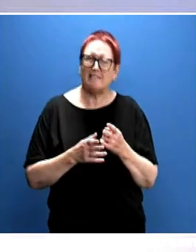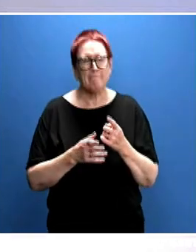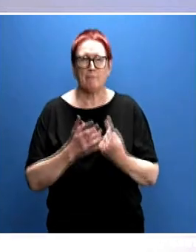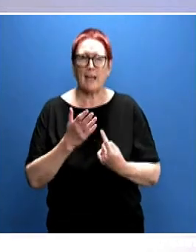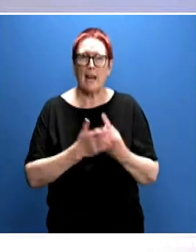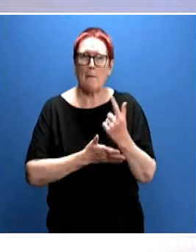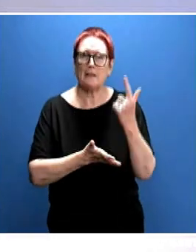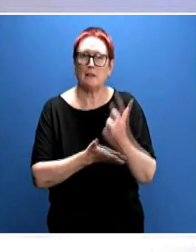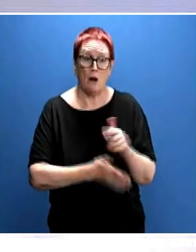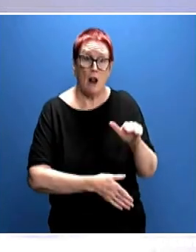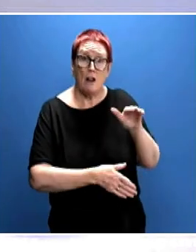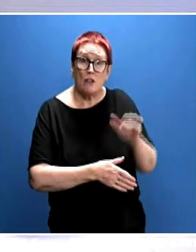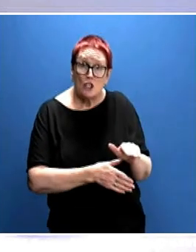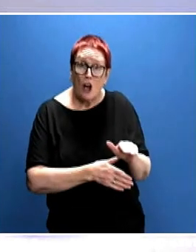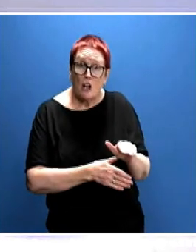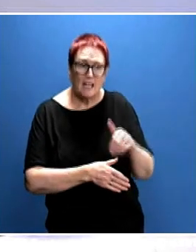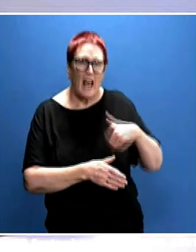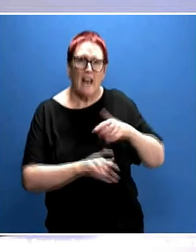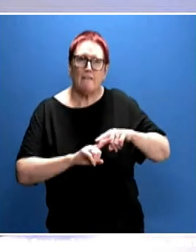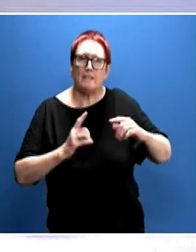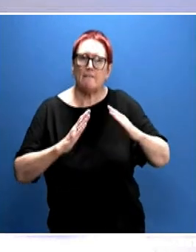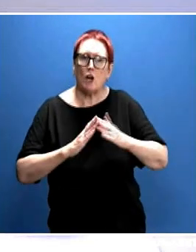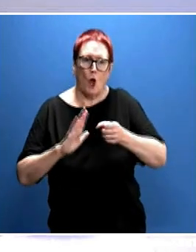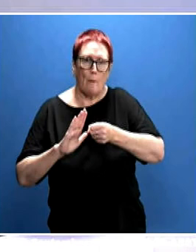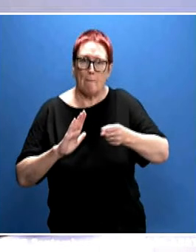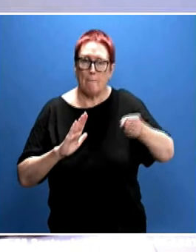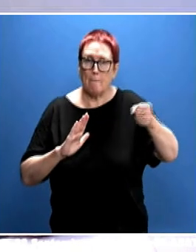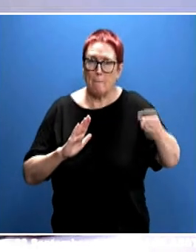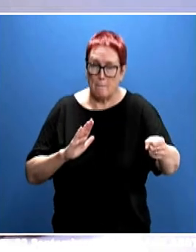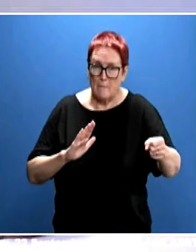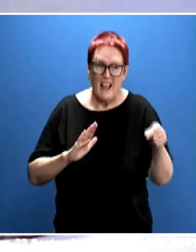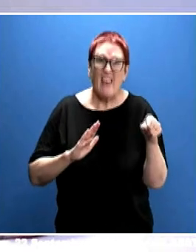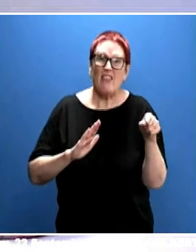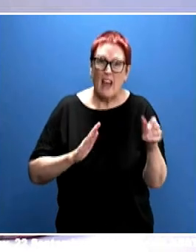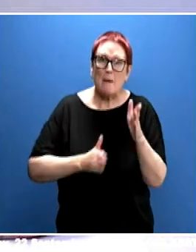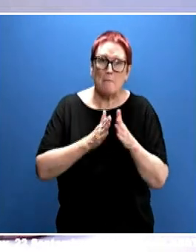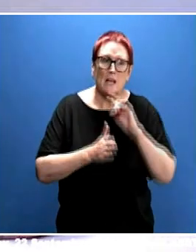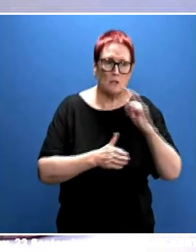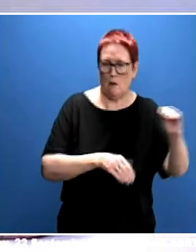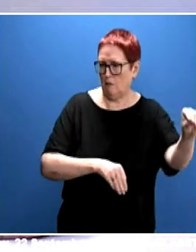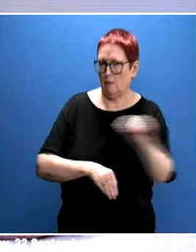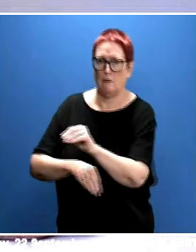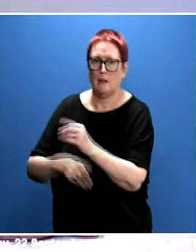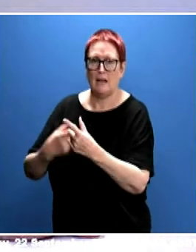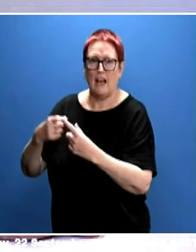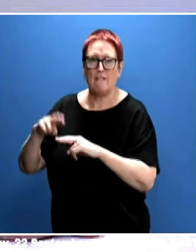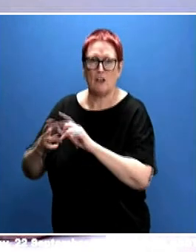care of the Department in out-of-home care or should be in out-of-home care, and that's the gateway to getting into this secure facility?